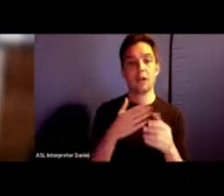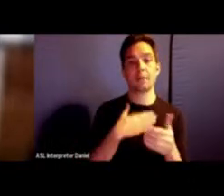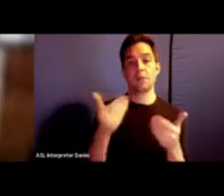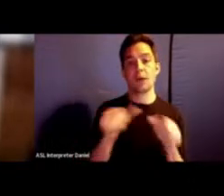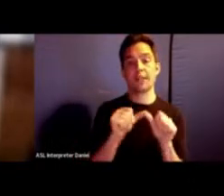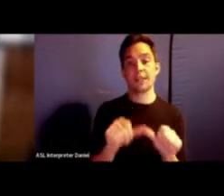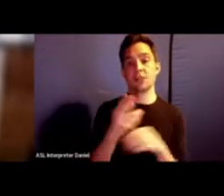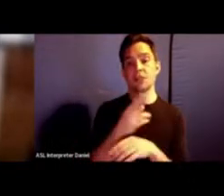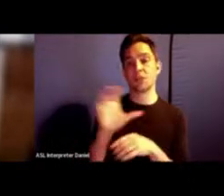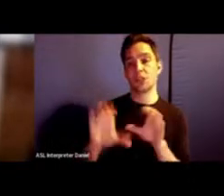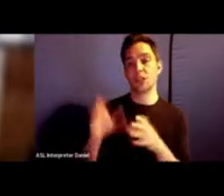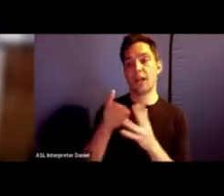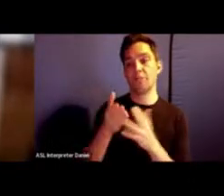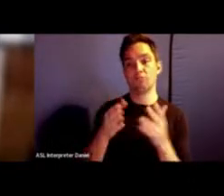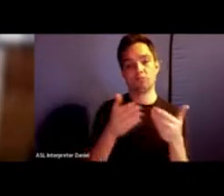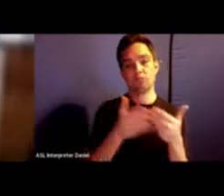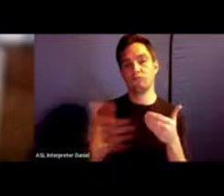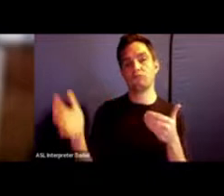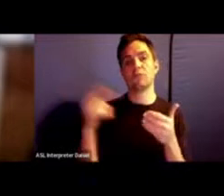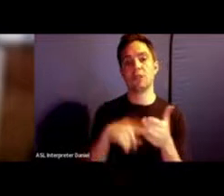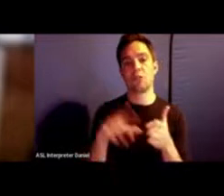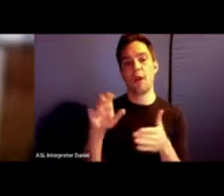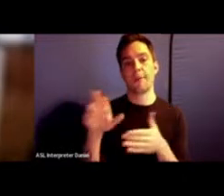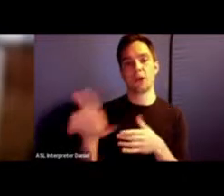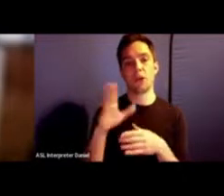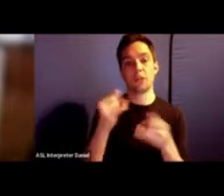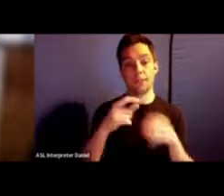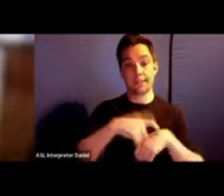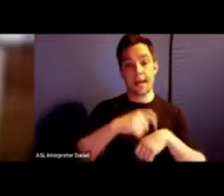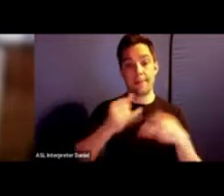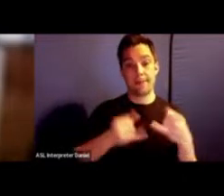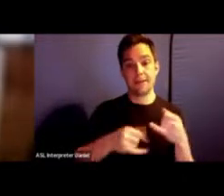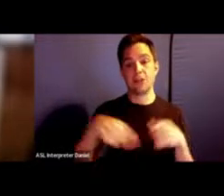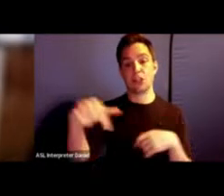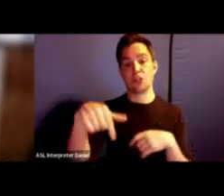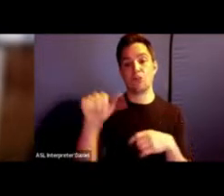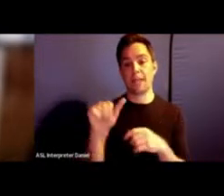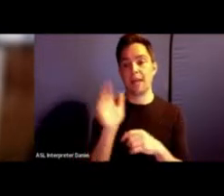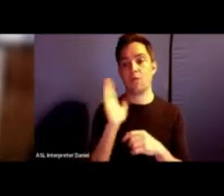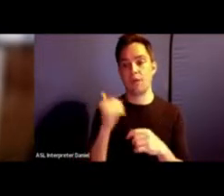use chat throughout this webinar. There will be time at the end for questions and answers. So take your time to